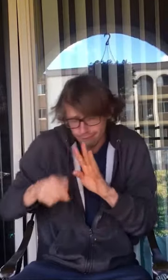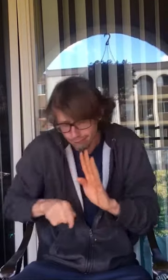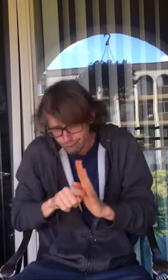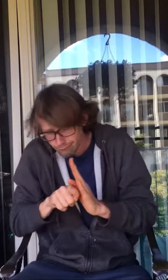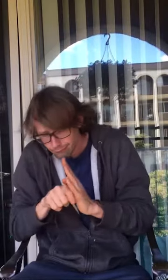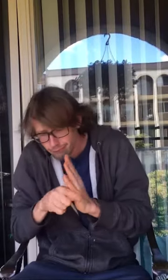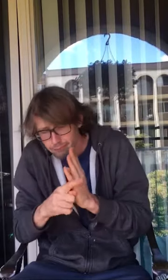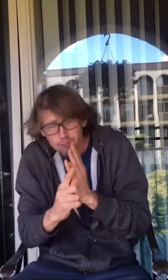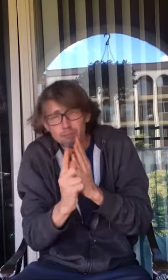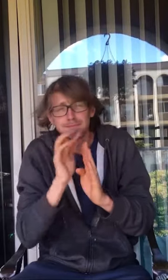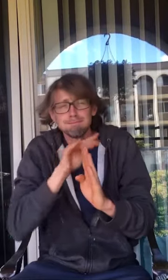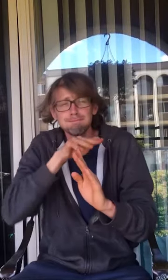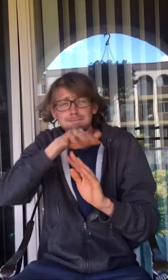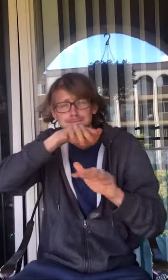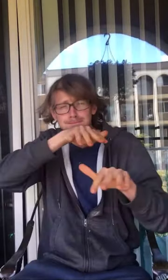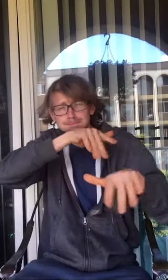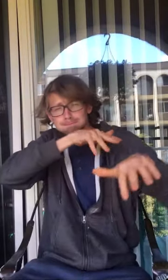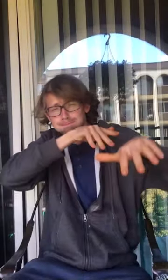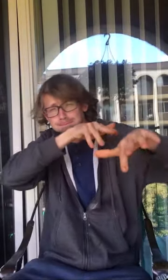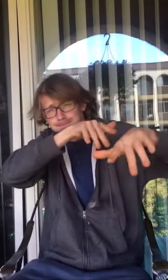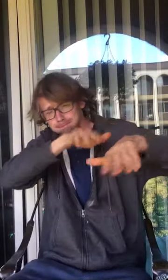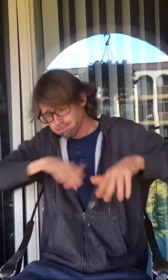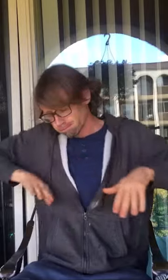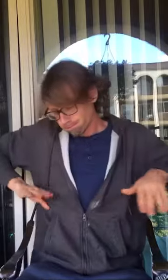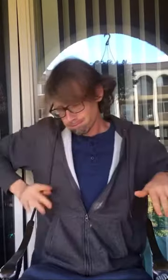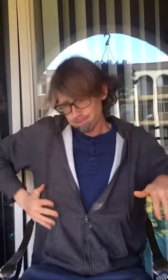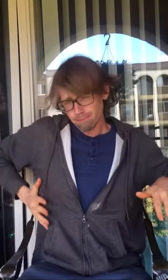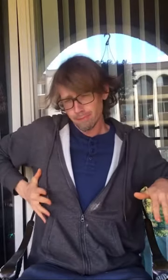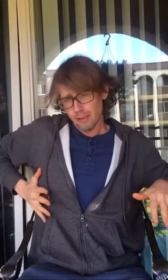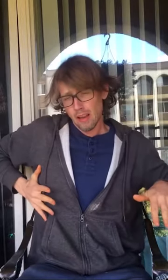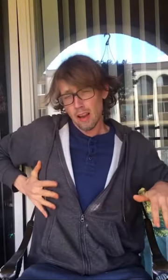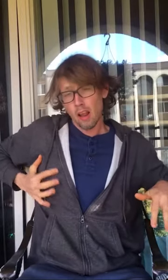Through its meridian is a flowing river nourishing the Geometridae's wards.